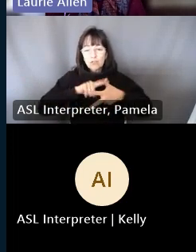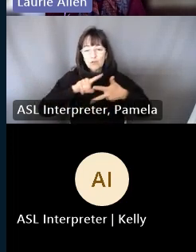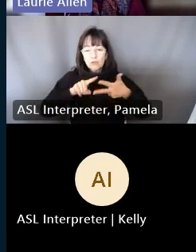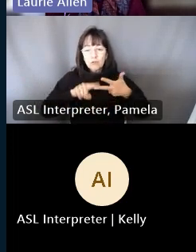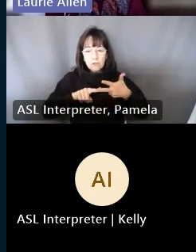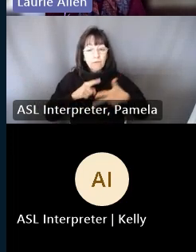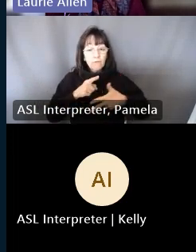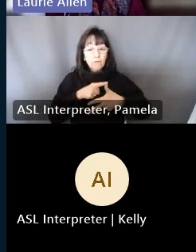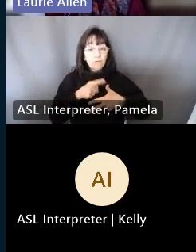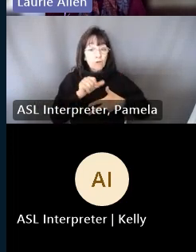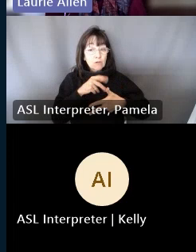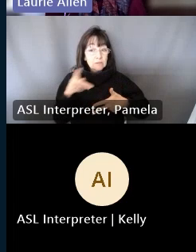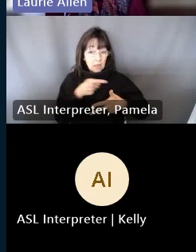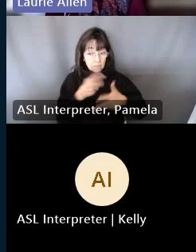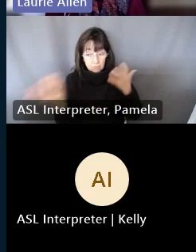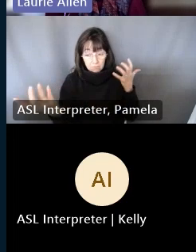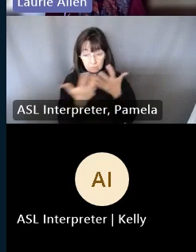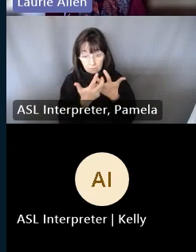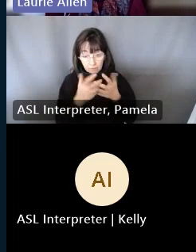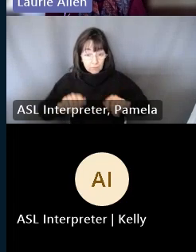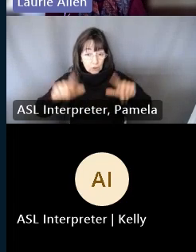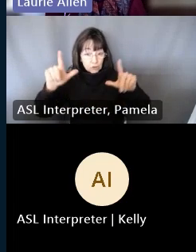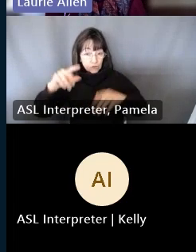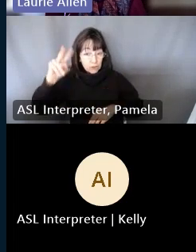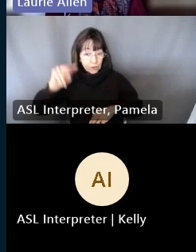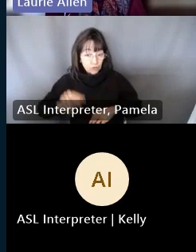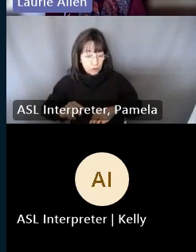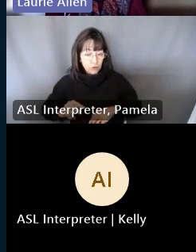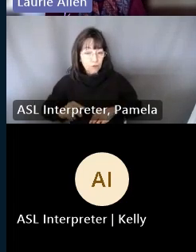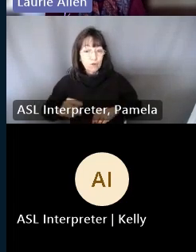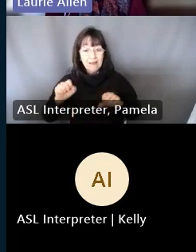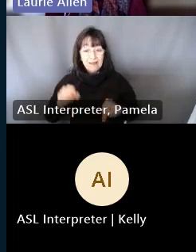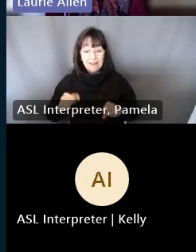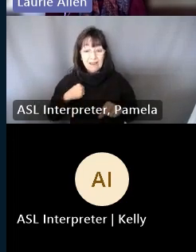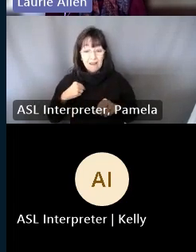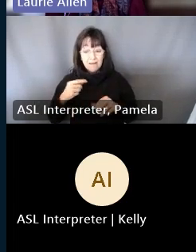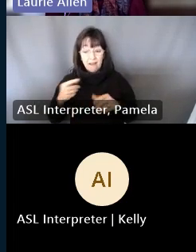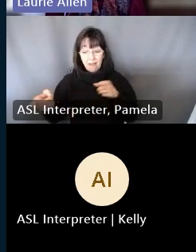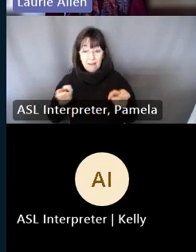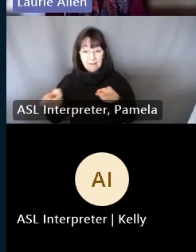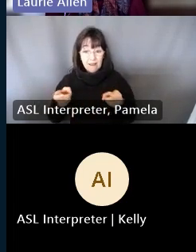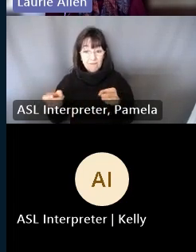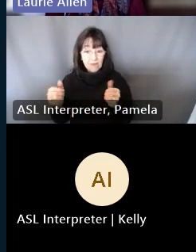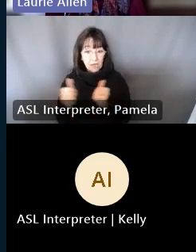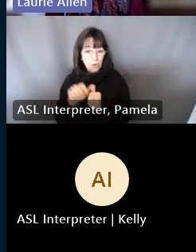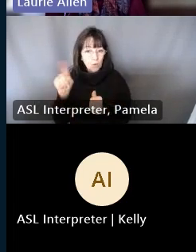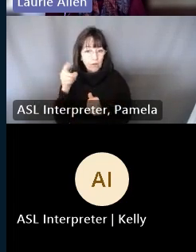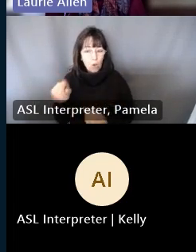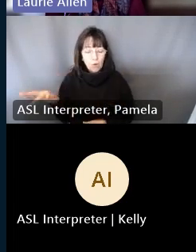Does it work with a screen reader? Can I navigate it using just my keyboard? We also were testing the data models.